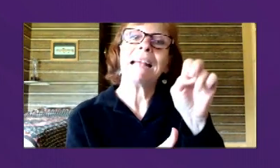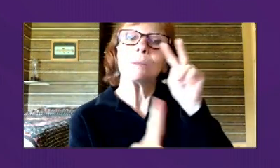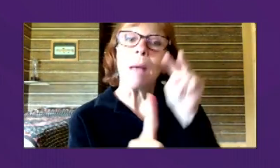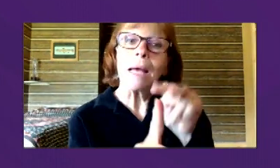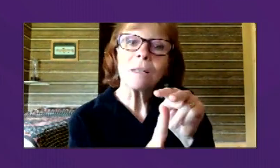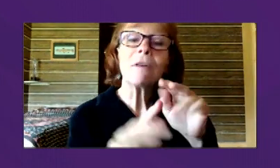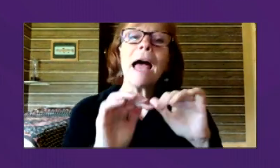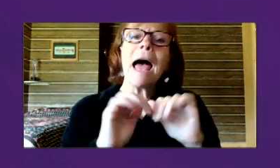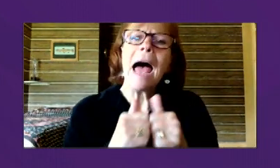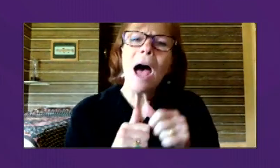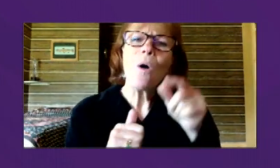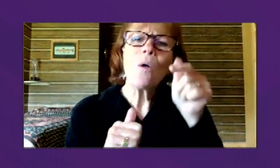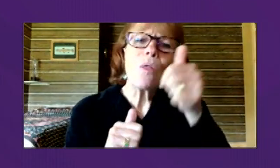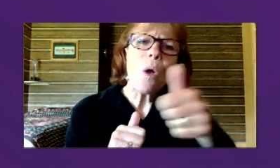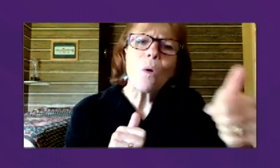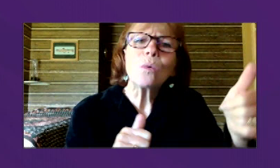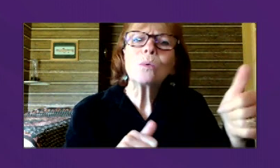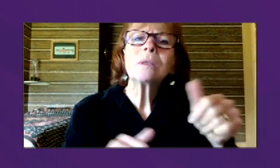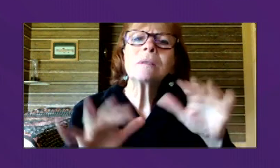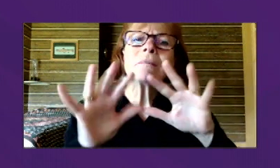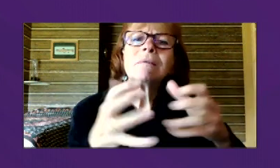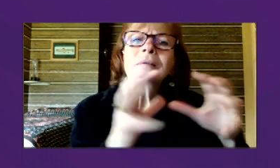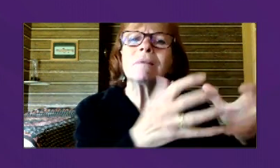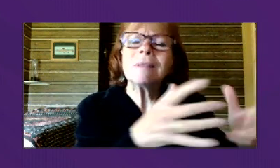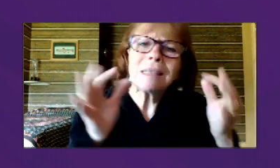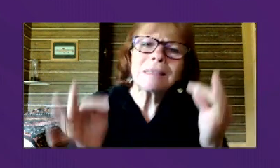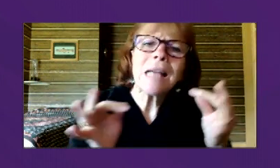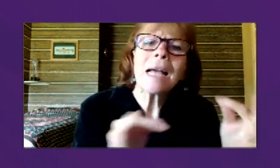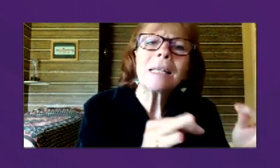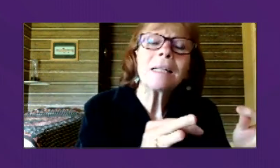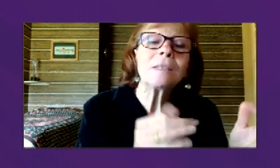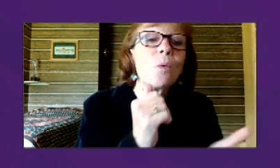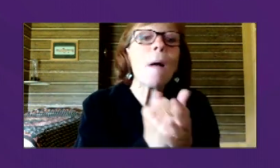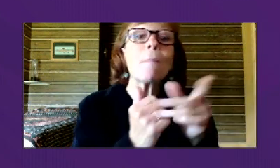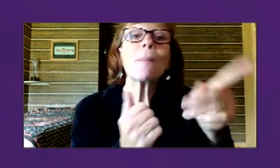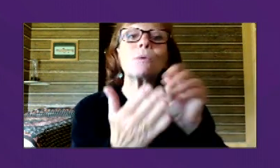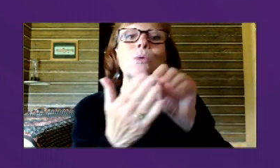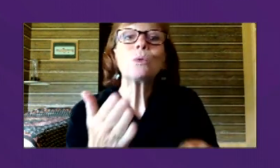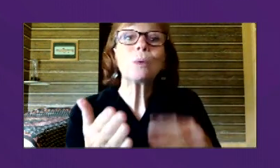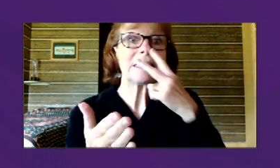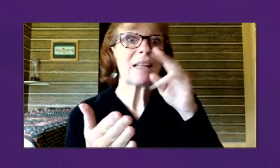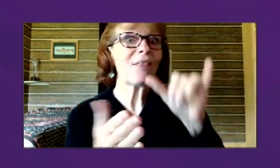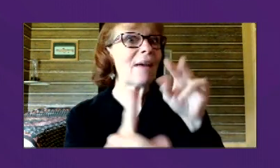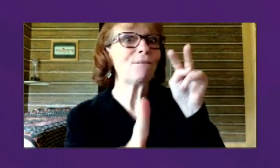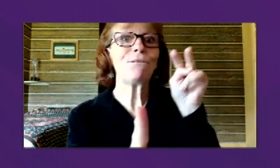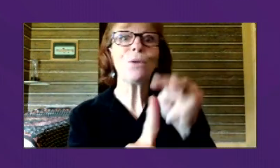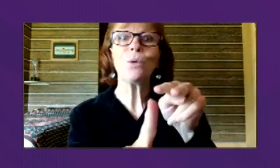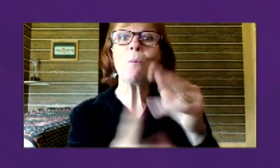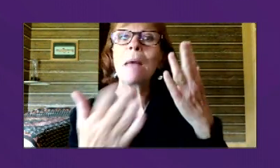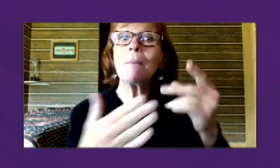decisions, helps students see a perspective they might not have been presented with before. And